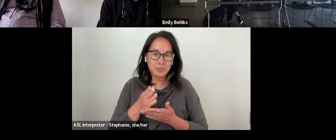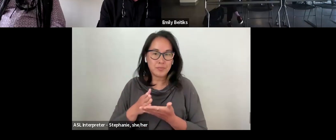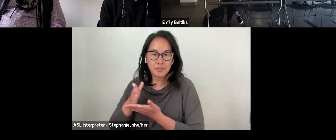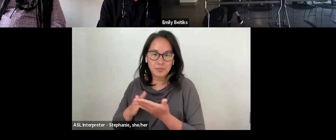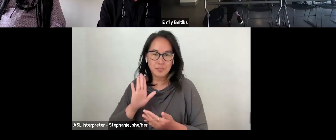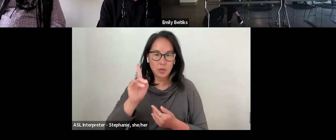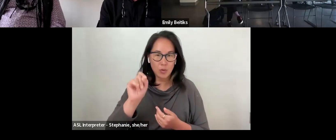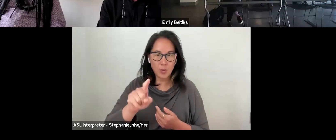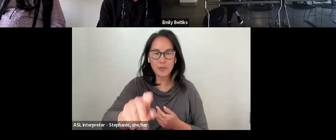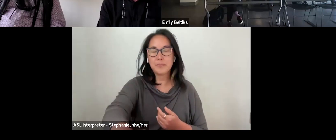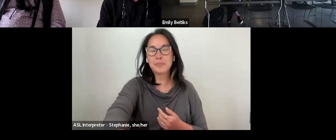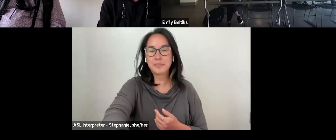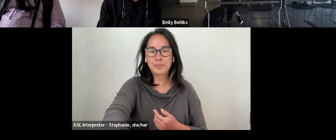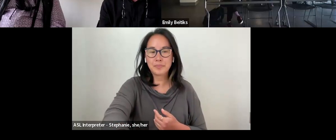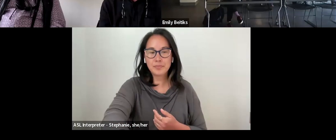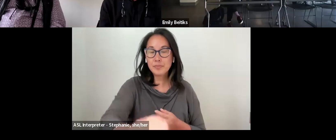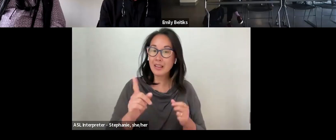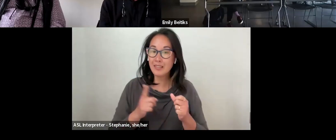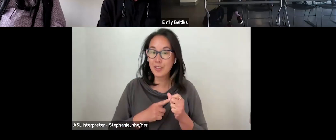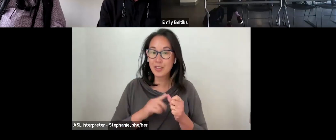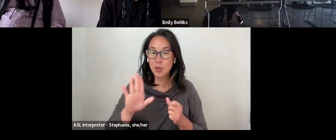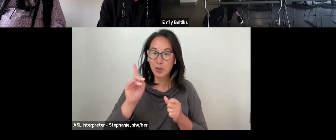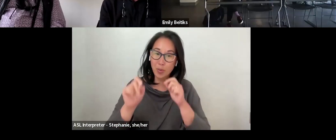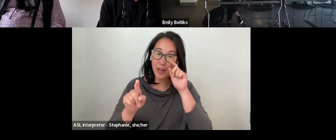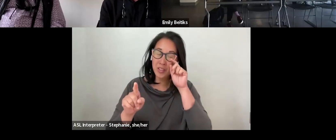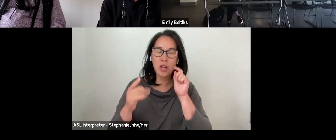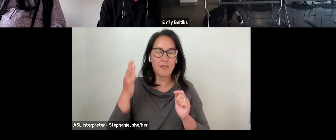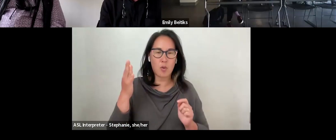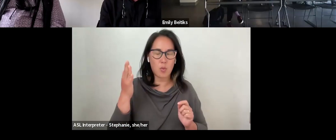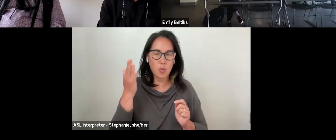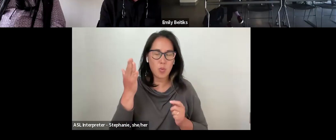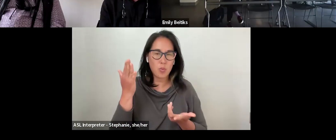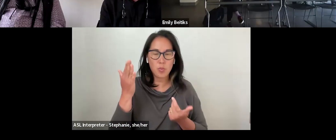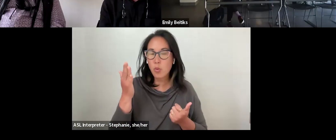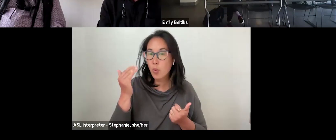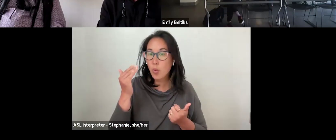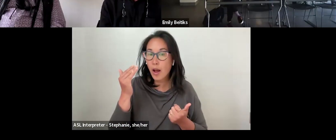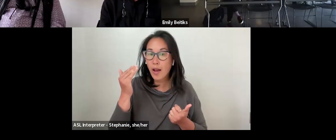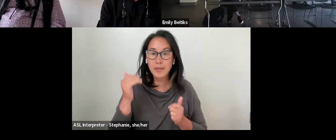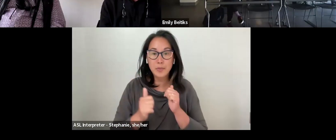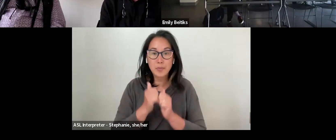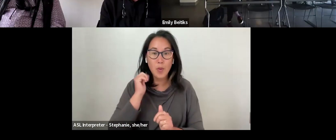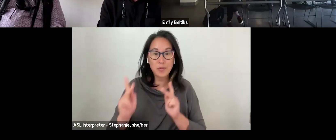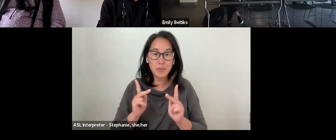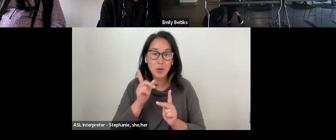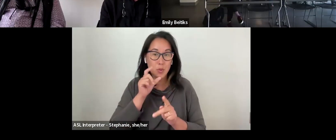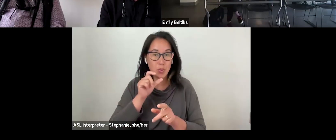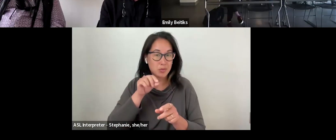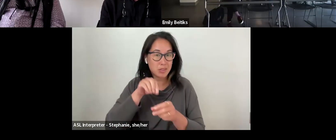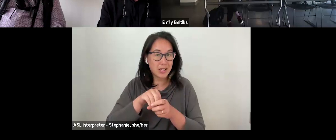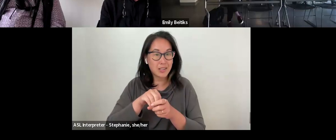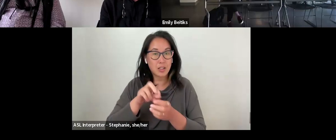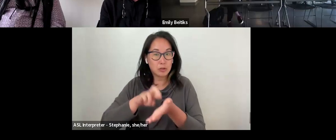One is the question of, "Why do most people in research institutions say nothing?"